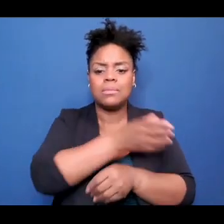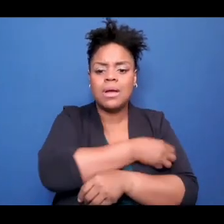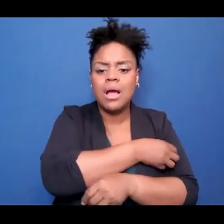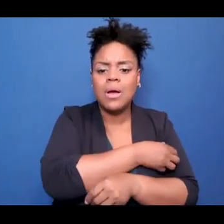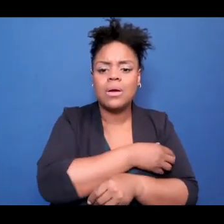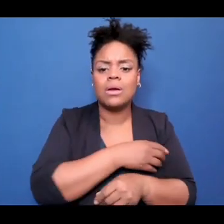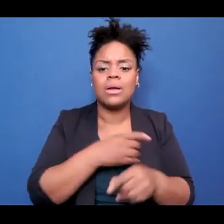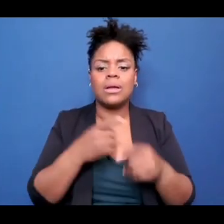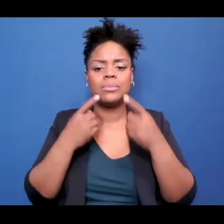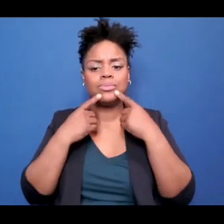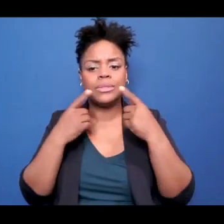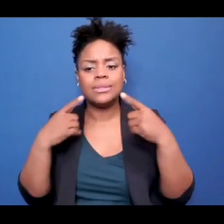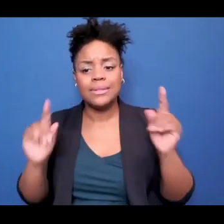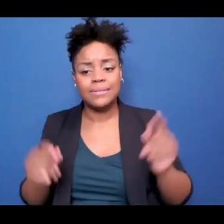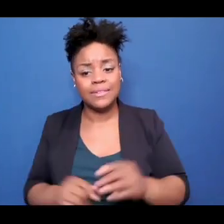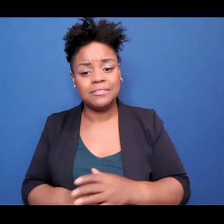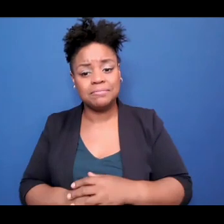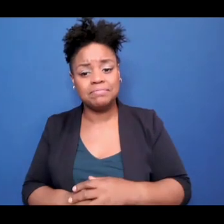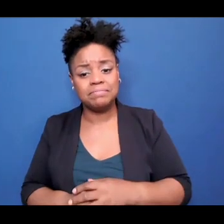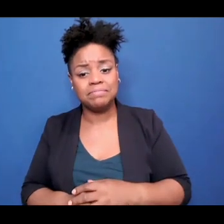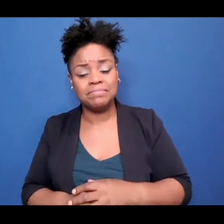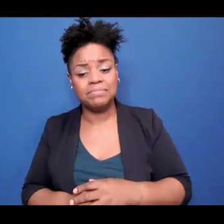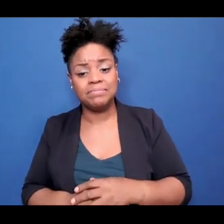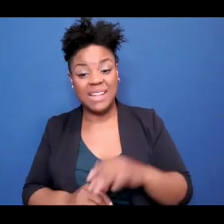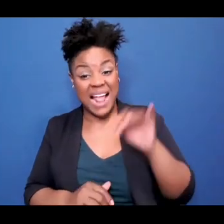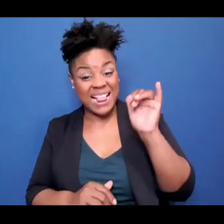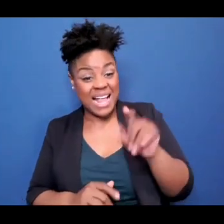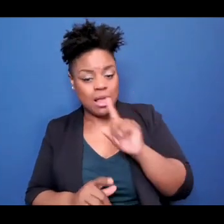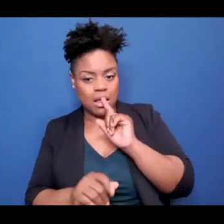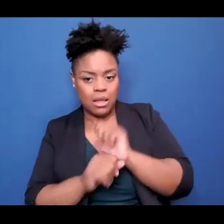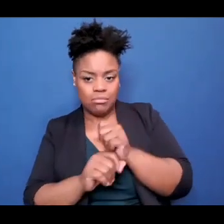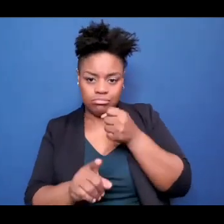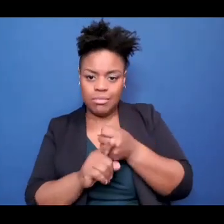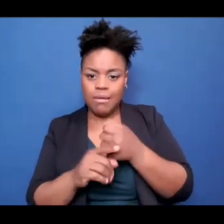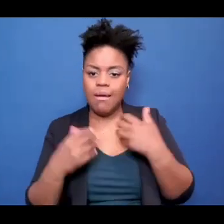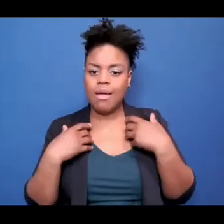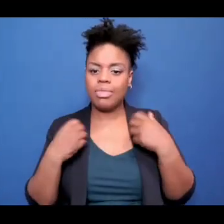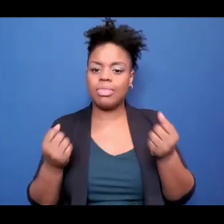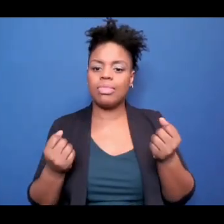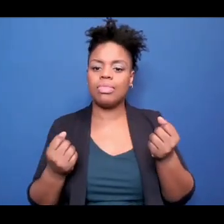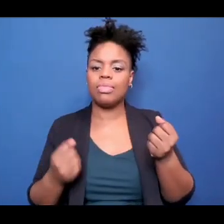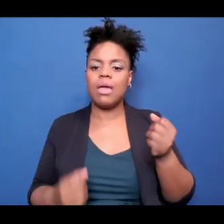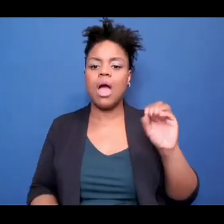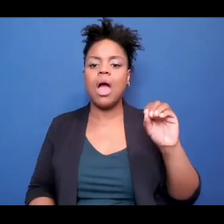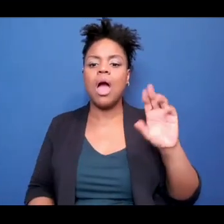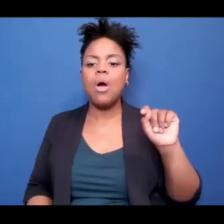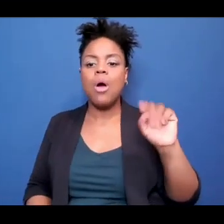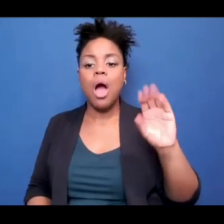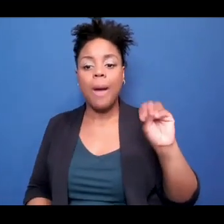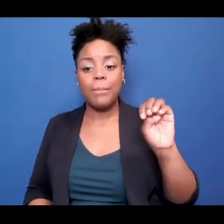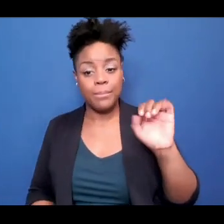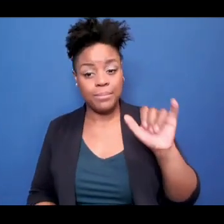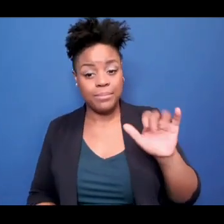POWER, PRESTIGE, KNOWLEDGE, AND MORE, THAT SHAPE THE LIKELIHOOD PEOPLE FALL AT RISK OF HEALTH RISKS.